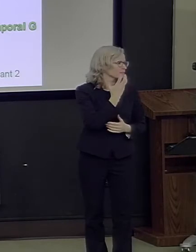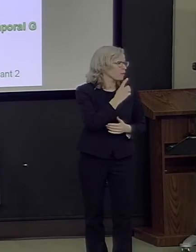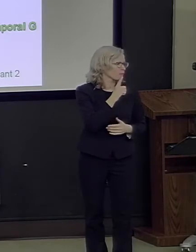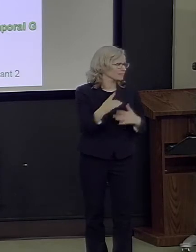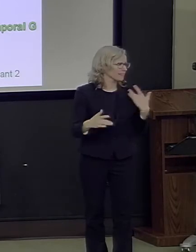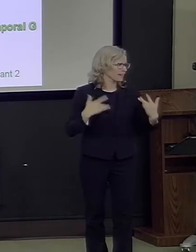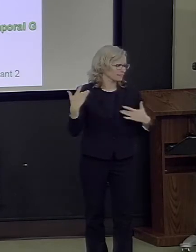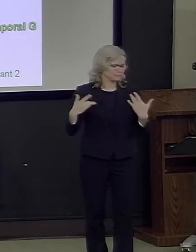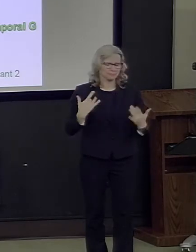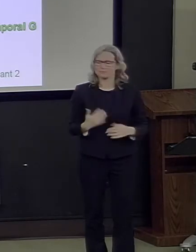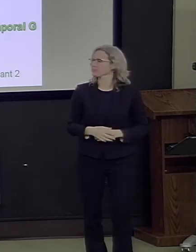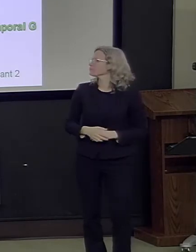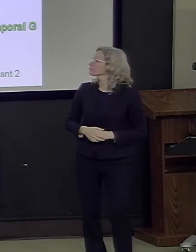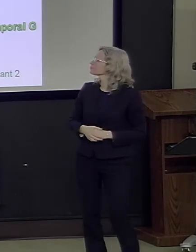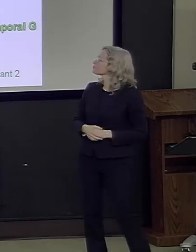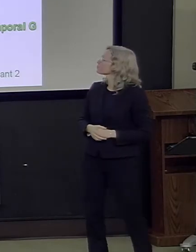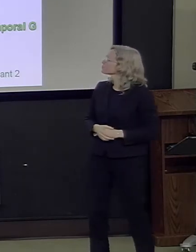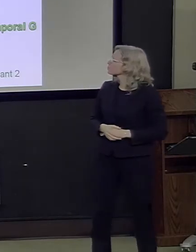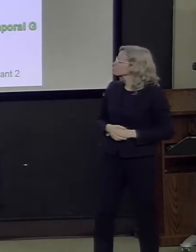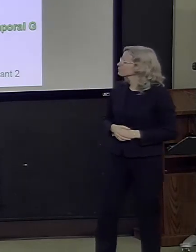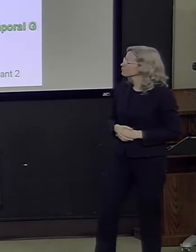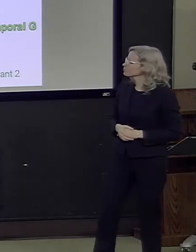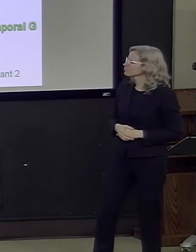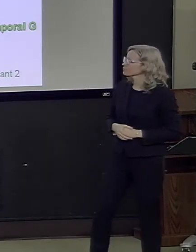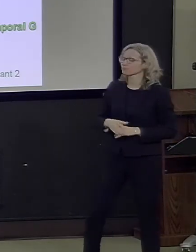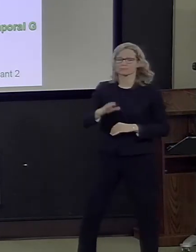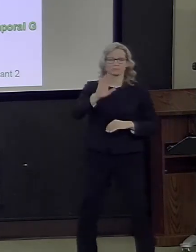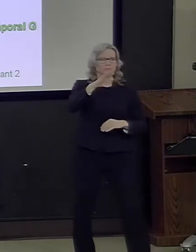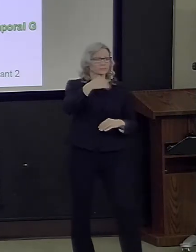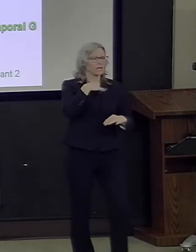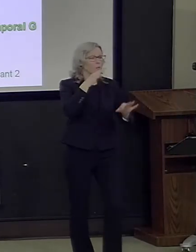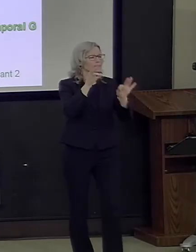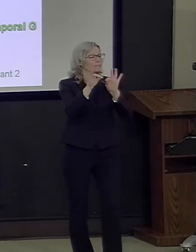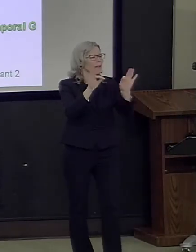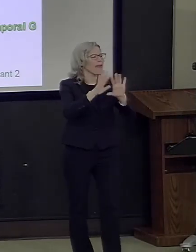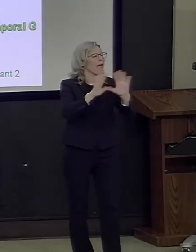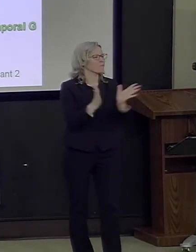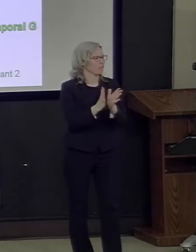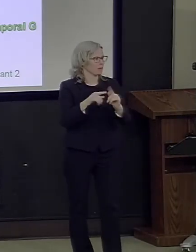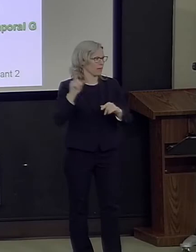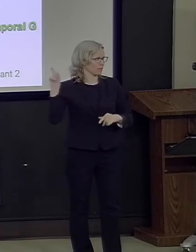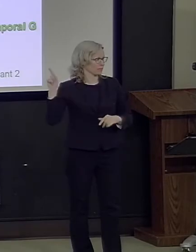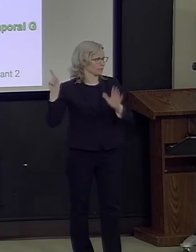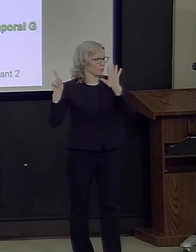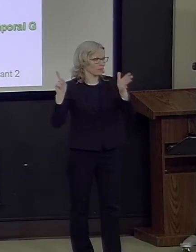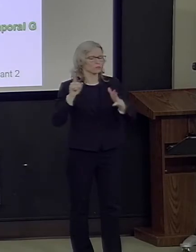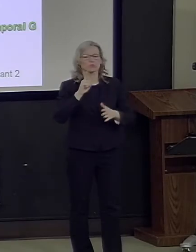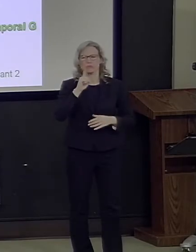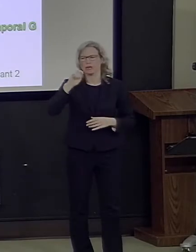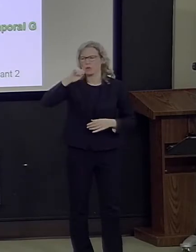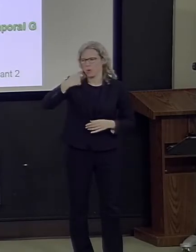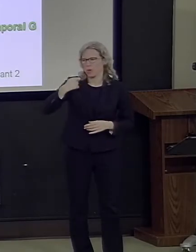First of all, I'm seeing, I'll explain everything there is to you about this because this is really cool stuff.